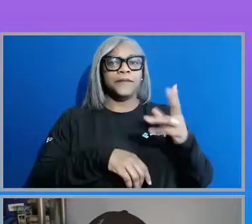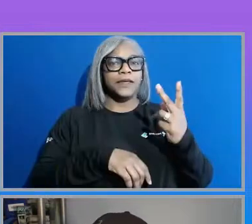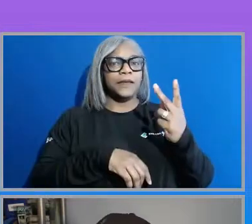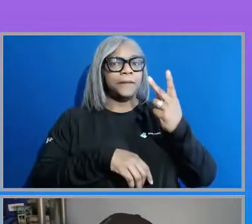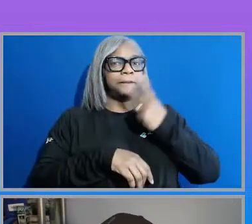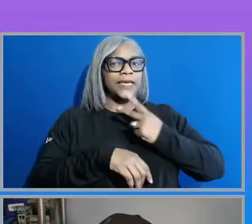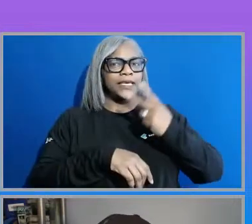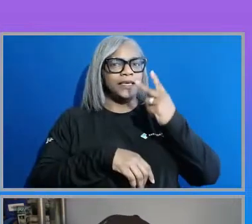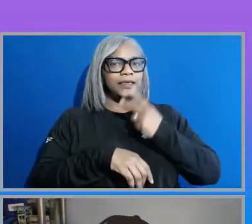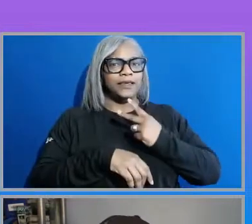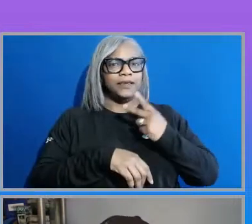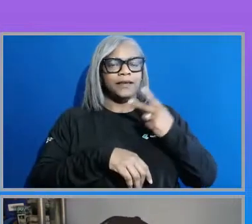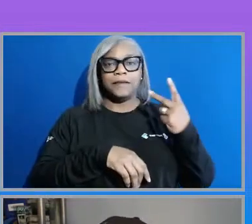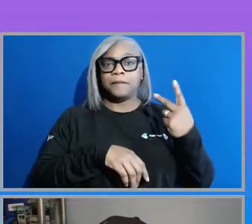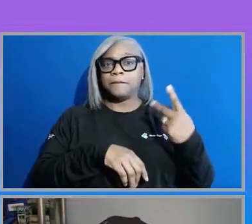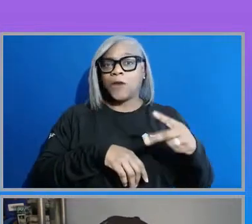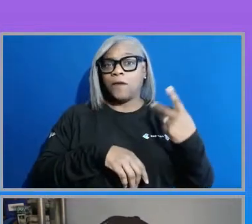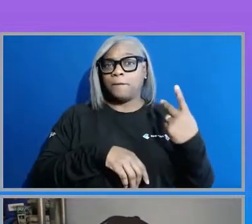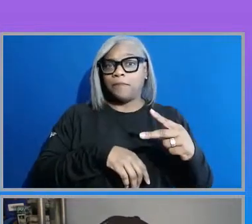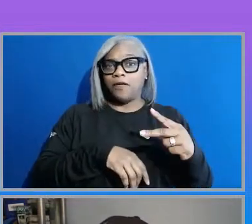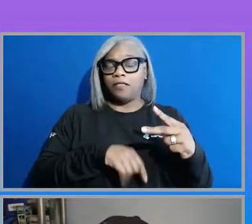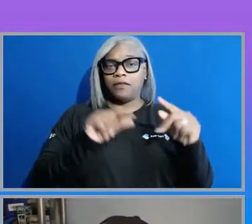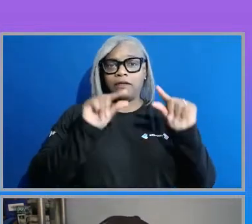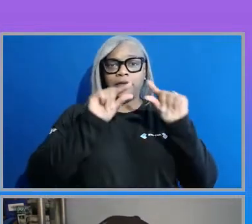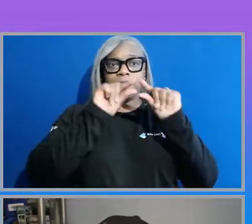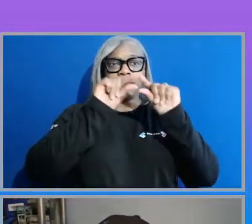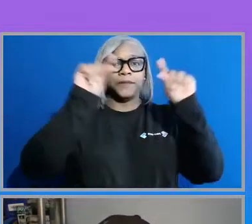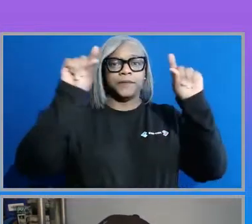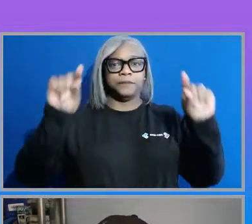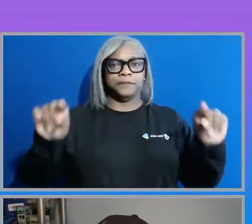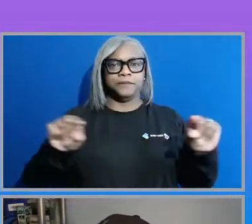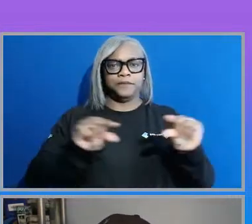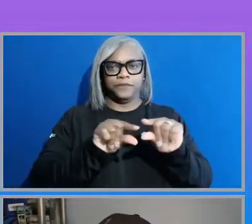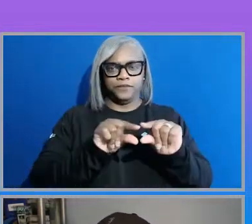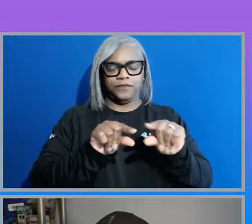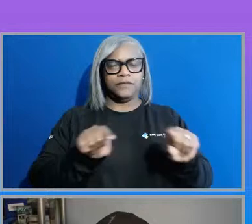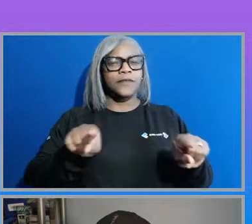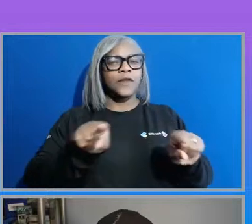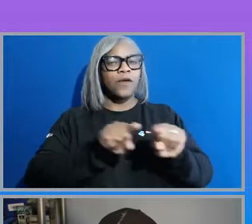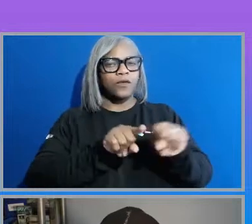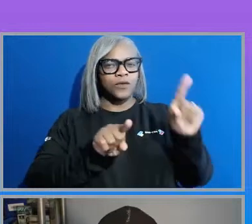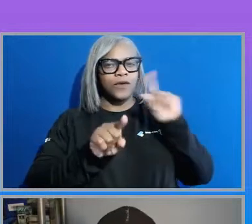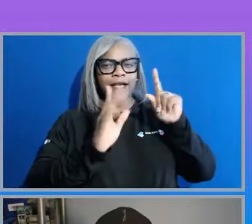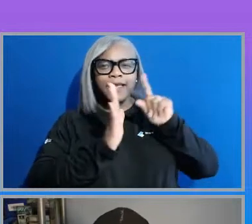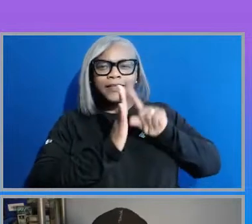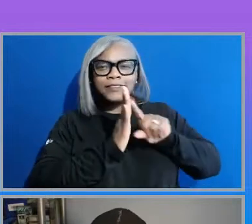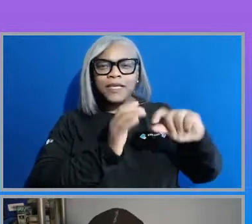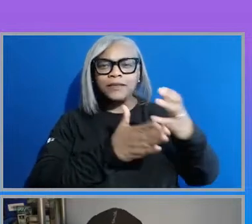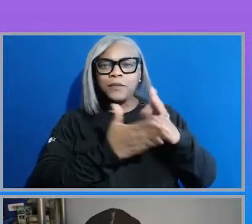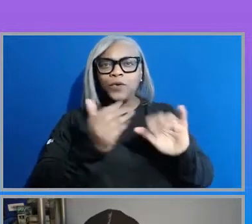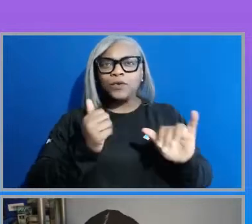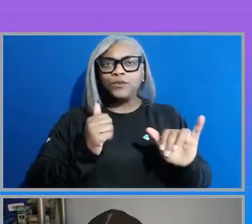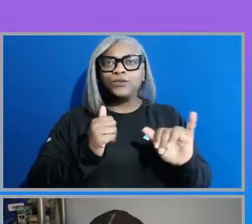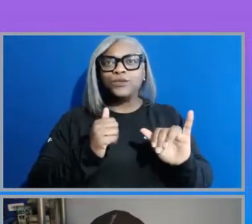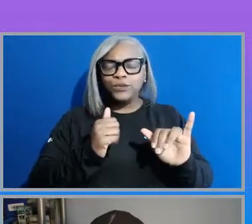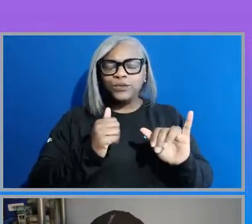around the issue on the actual web page itself. I can inspect